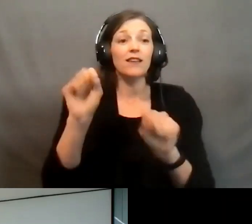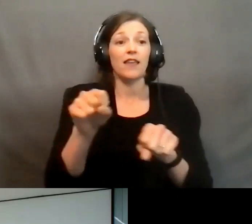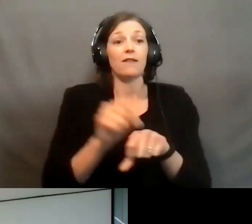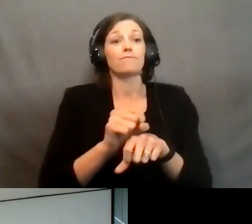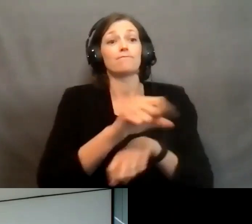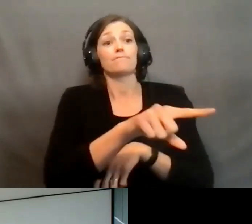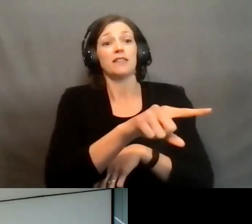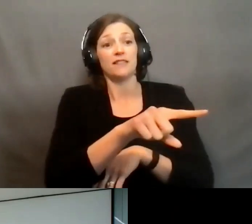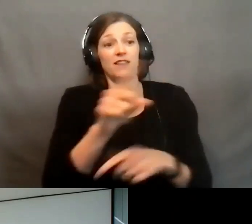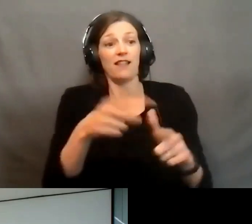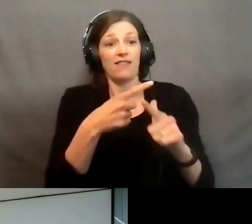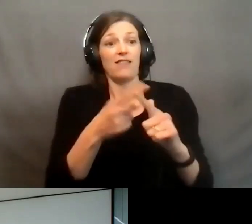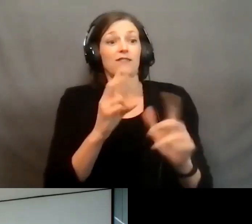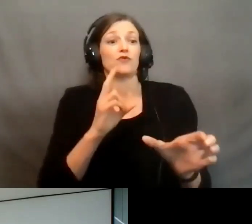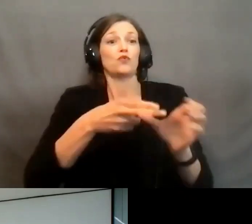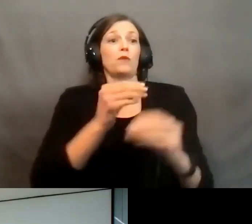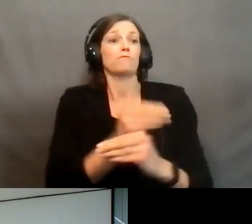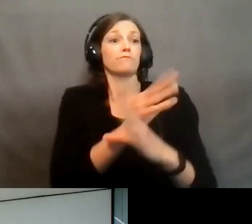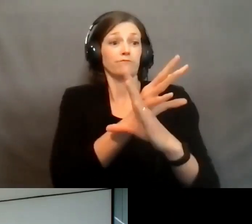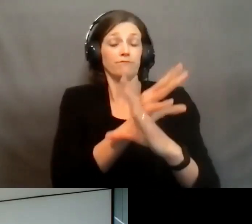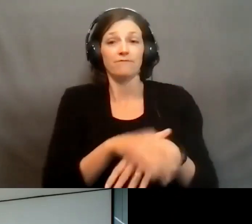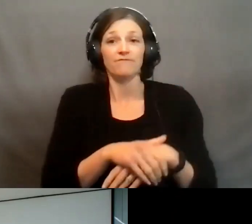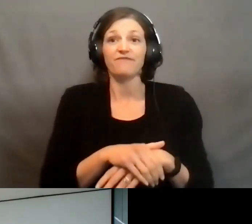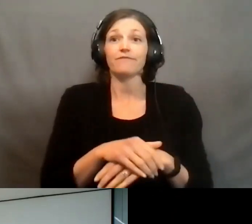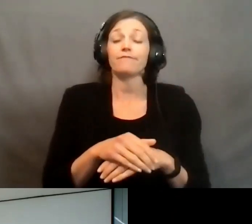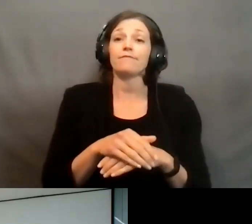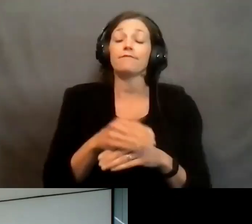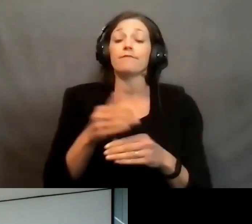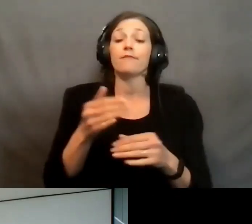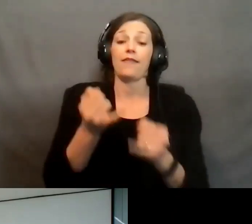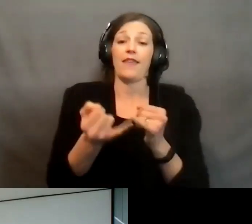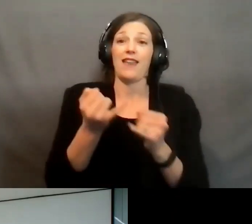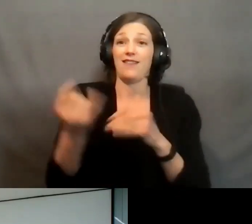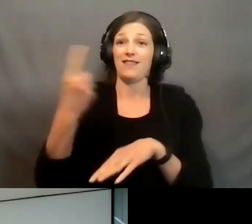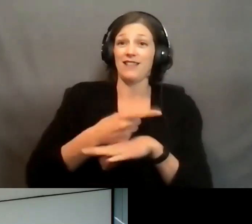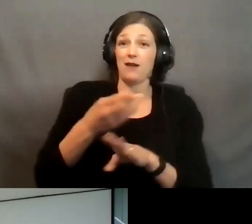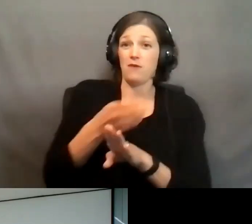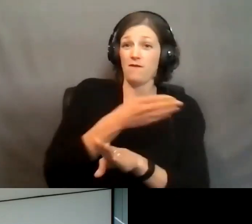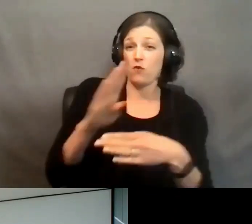with them and toward the end of the day for 12:14:46 this meeting and events. So this is